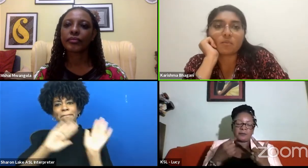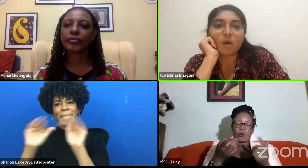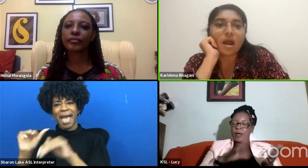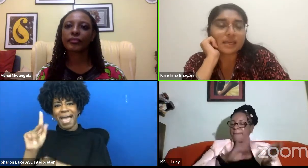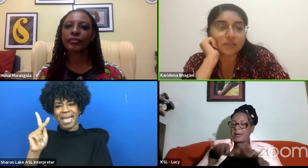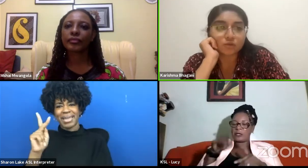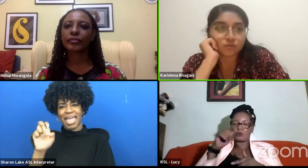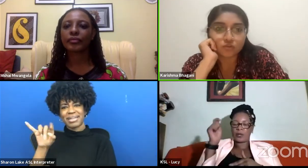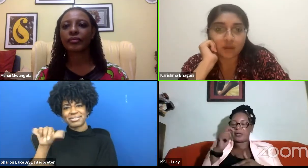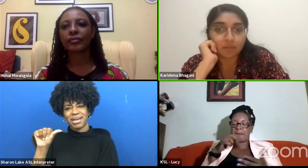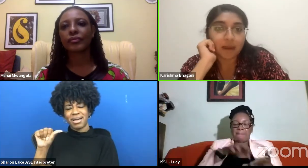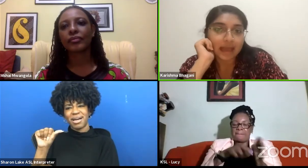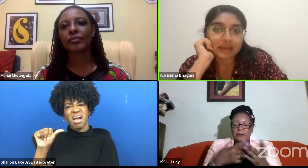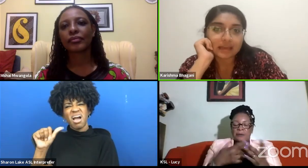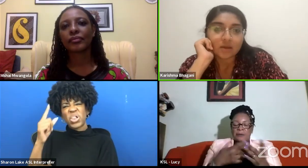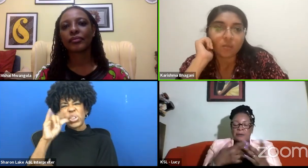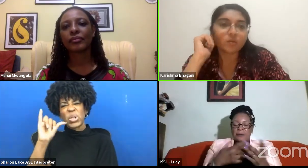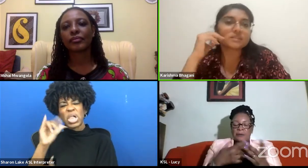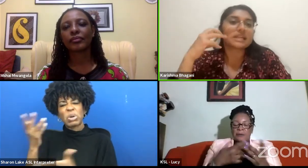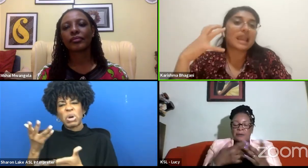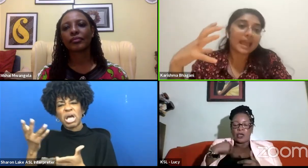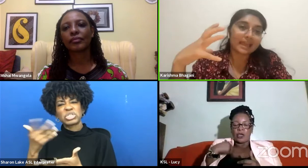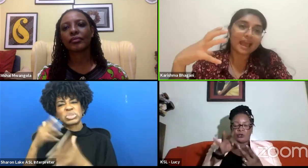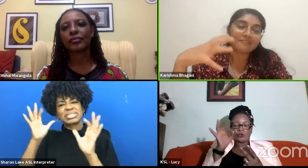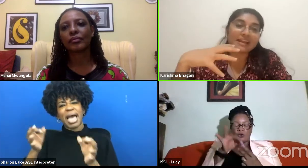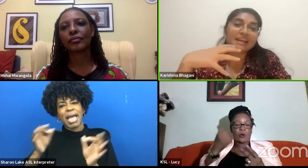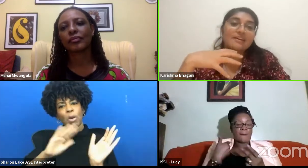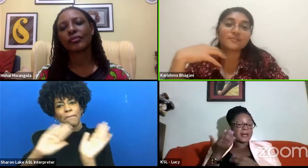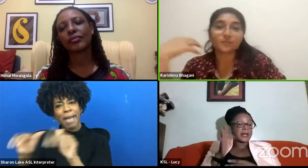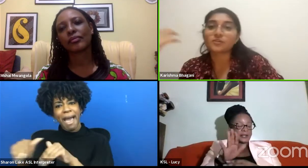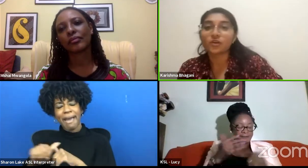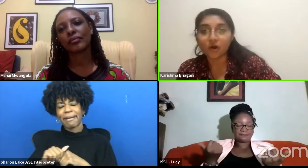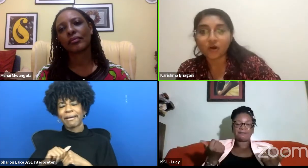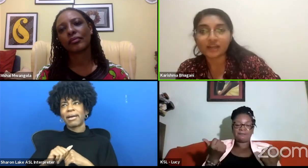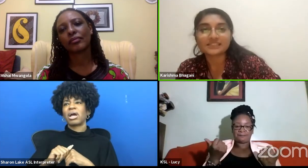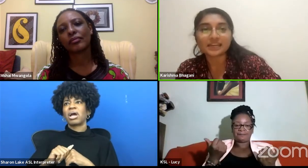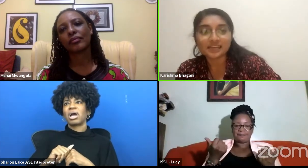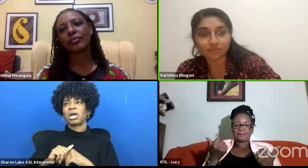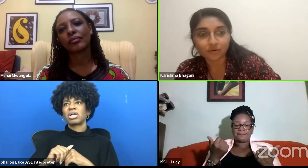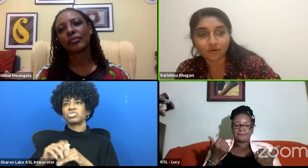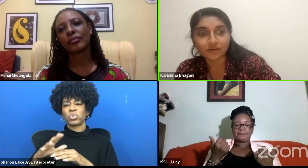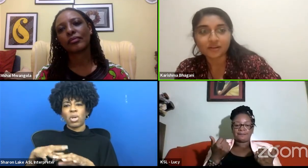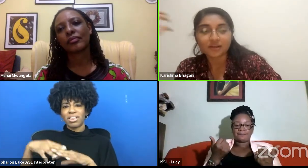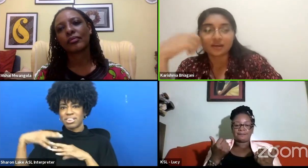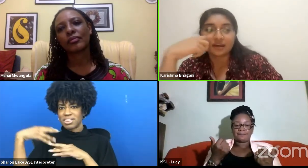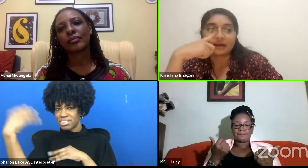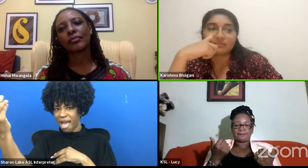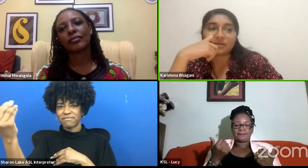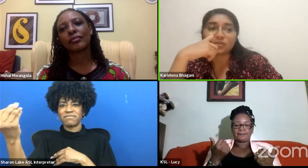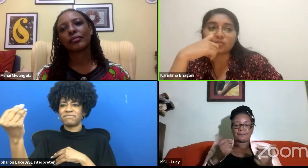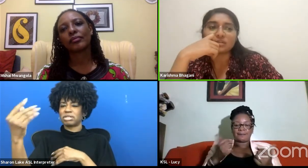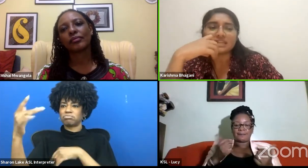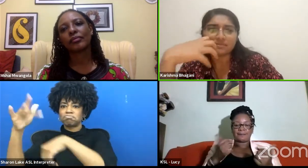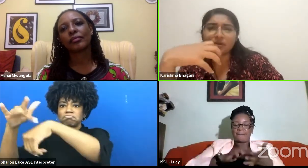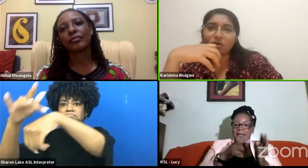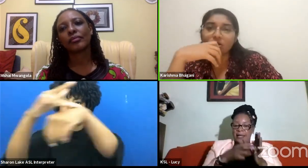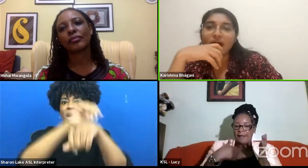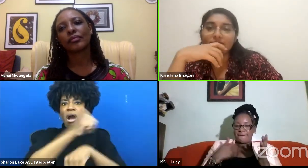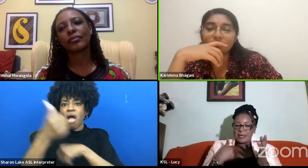Why did you choose to come back? What was it like having left for so long and studied abroad, to deepen your craft?